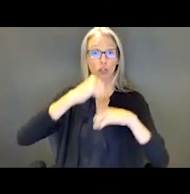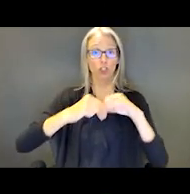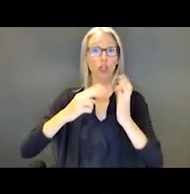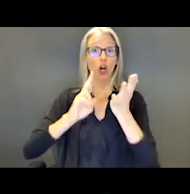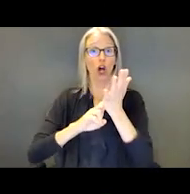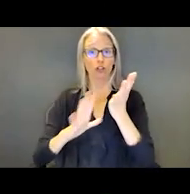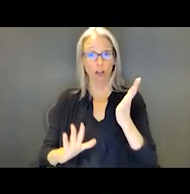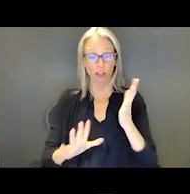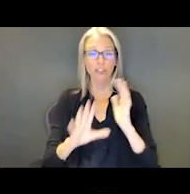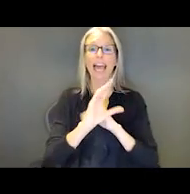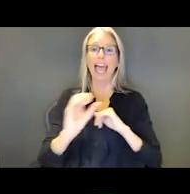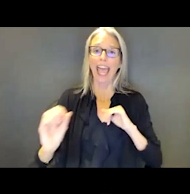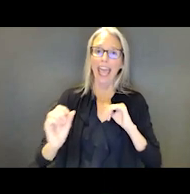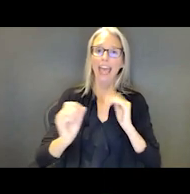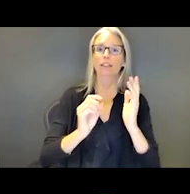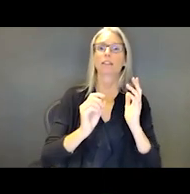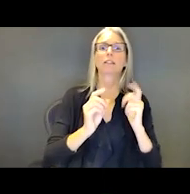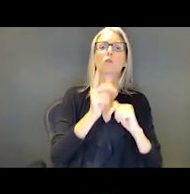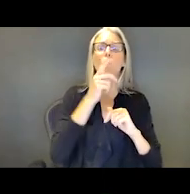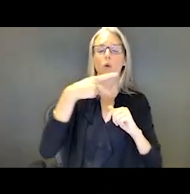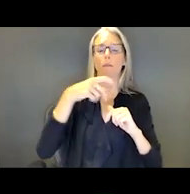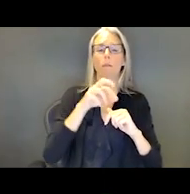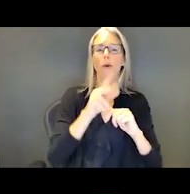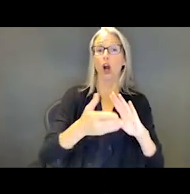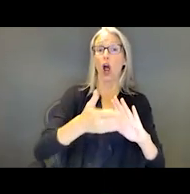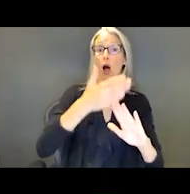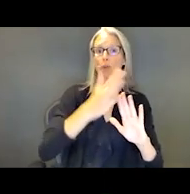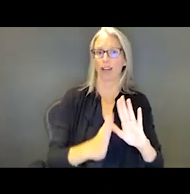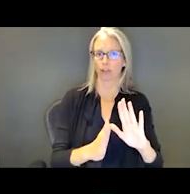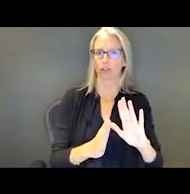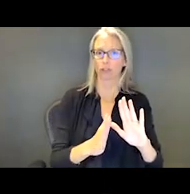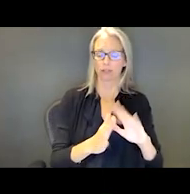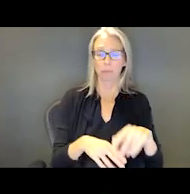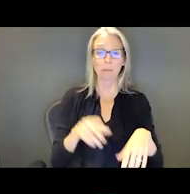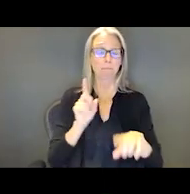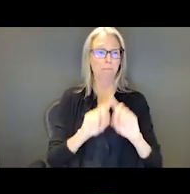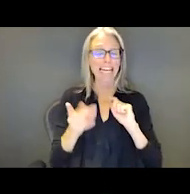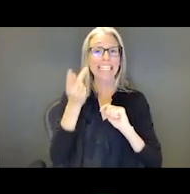And open their eyes, during the training was amazing.